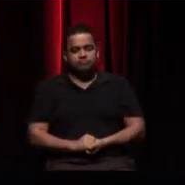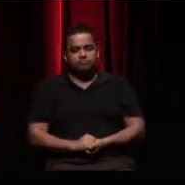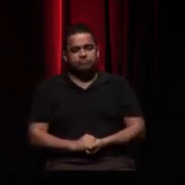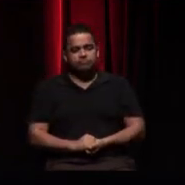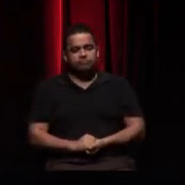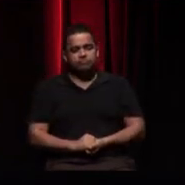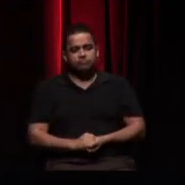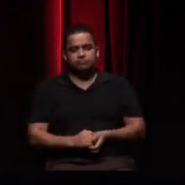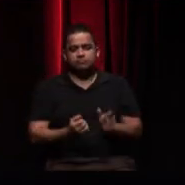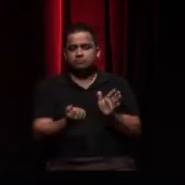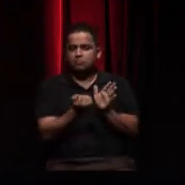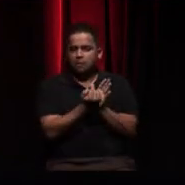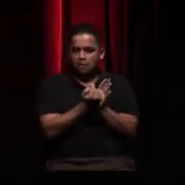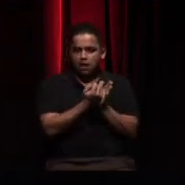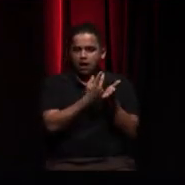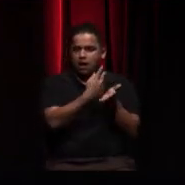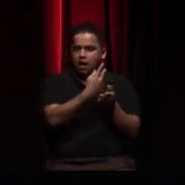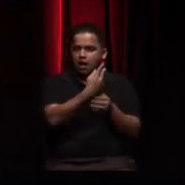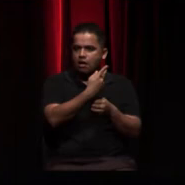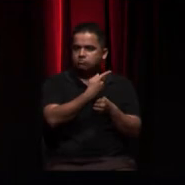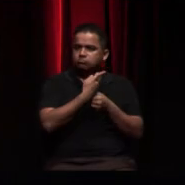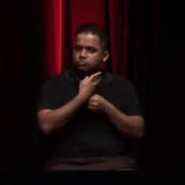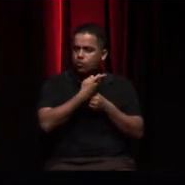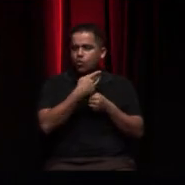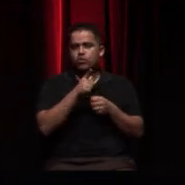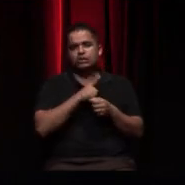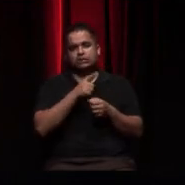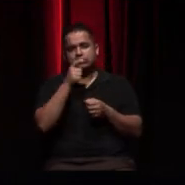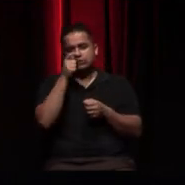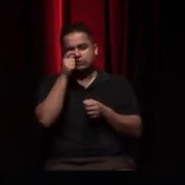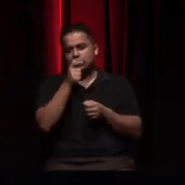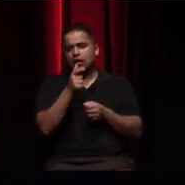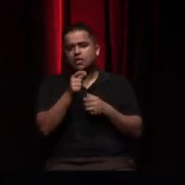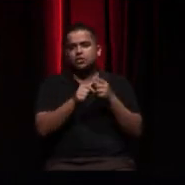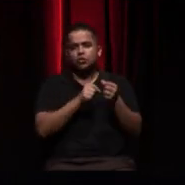A brand came to us. They wanted to map…